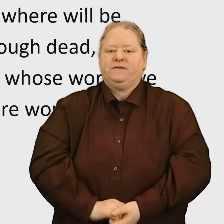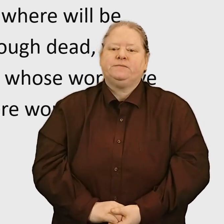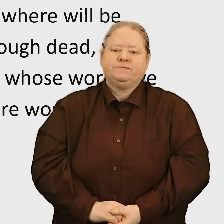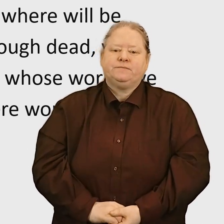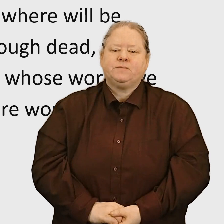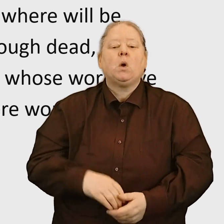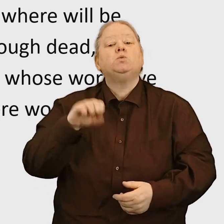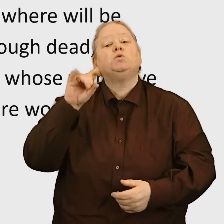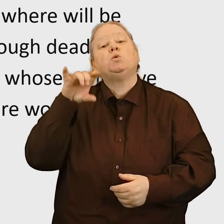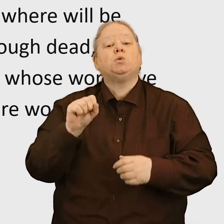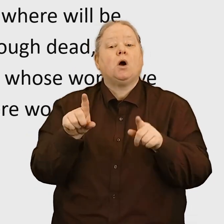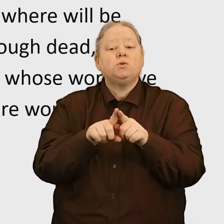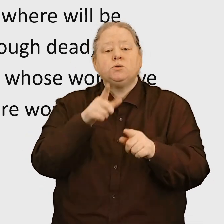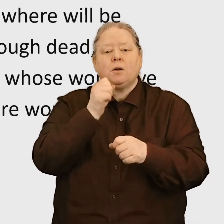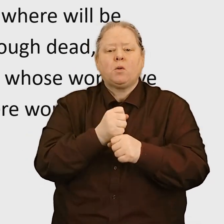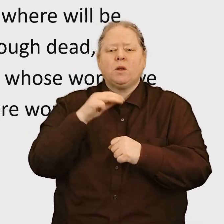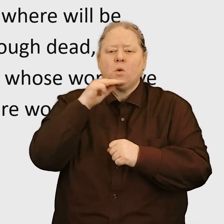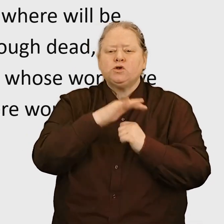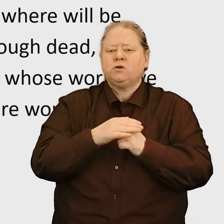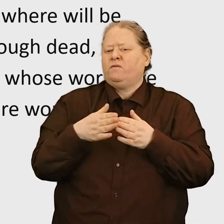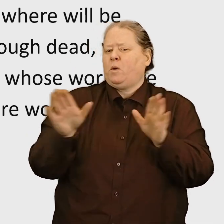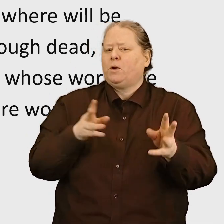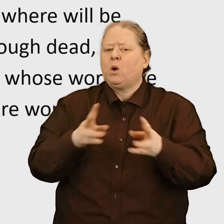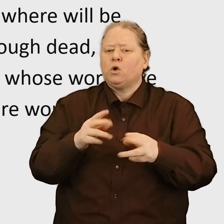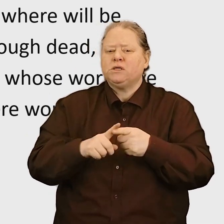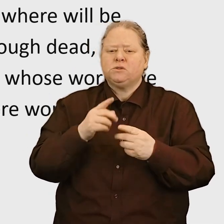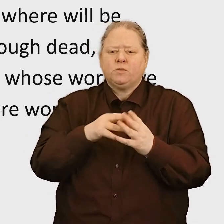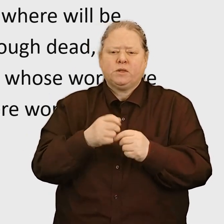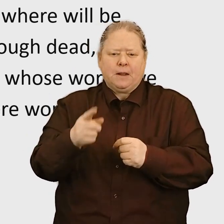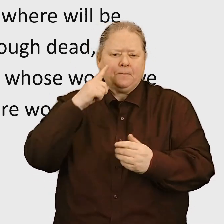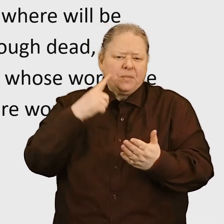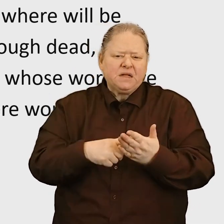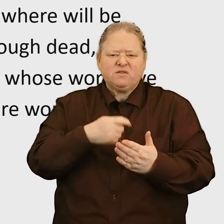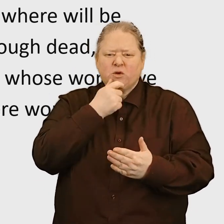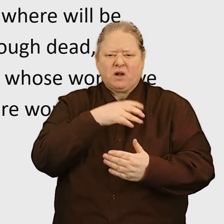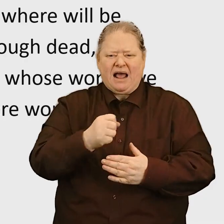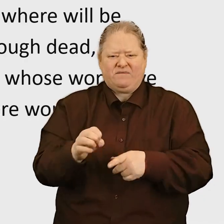Stokes also talks about the importance of public works and something which he believed Dublin was deficient in and that